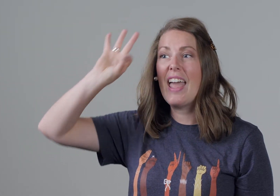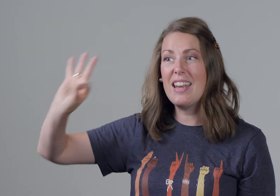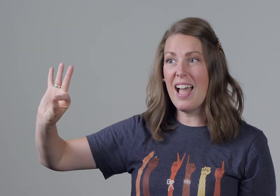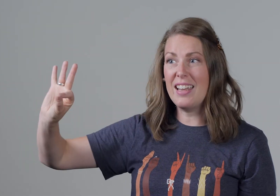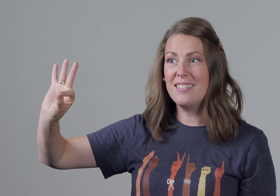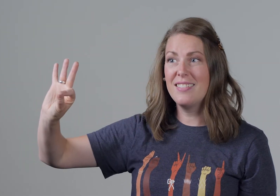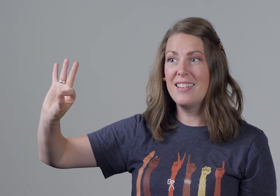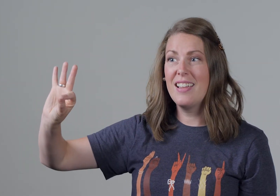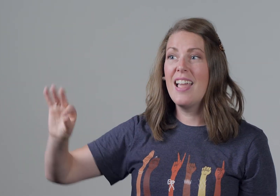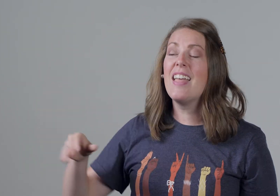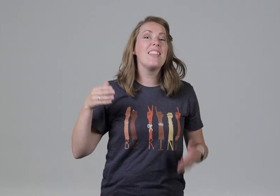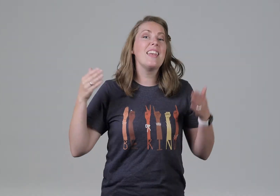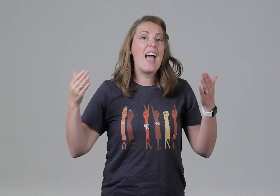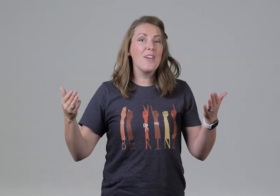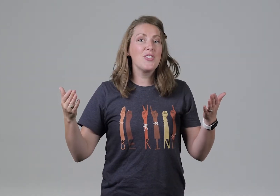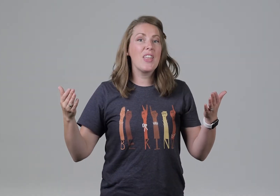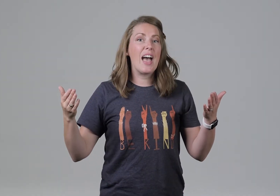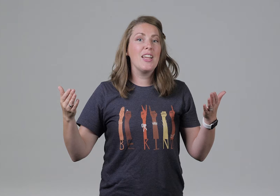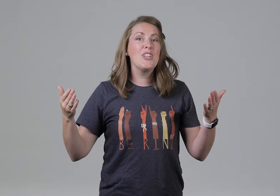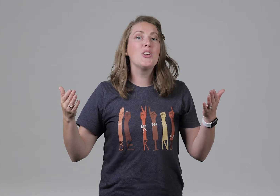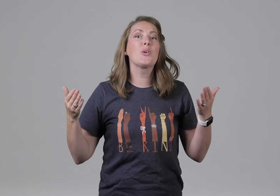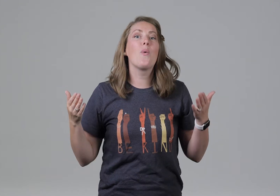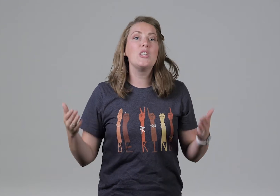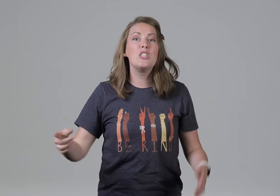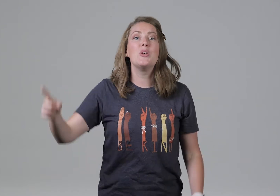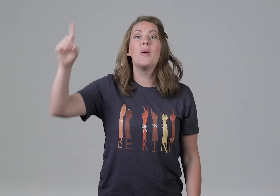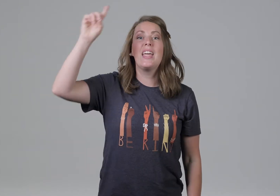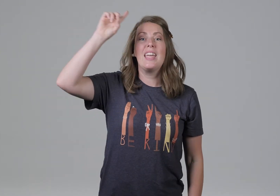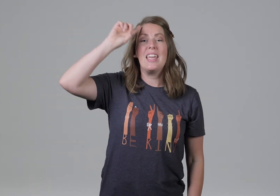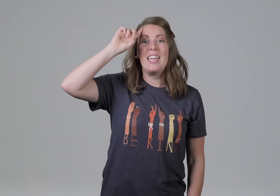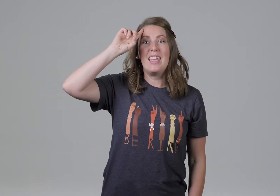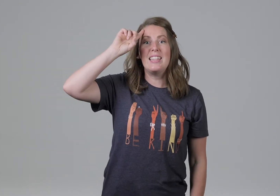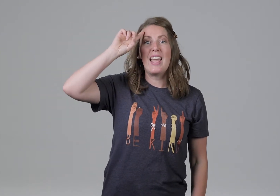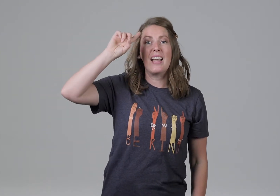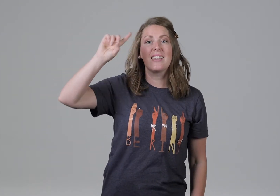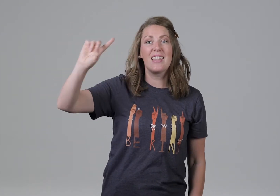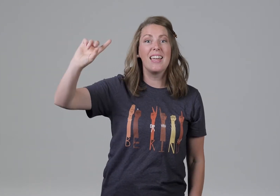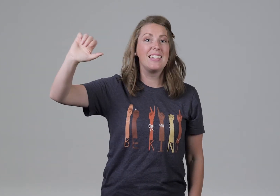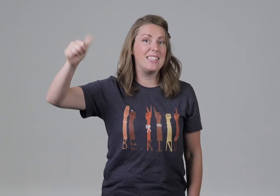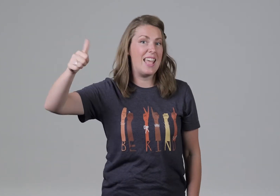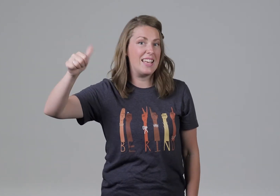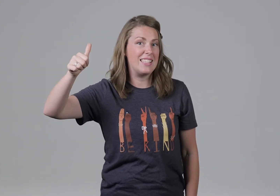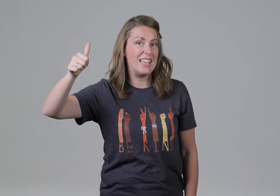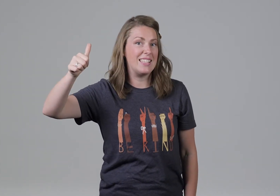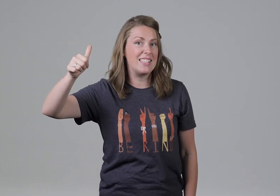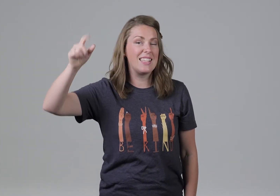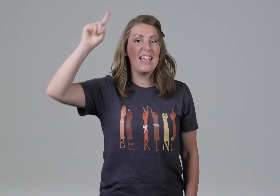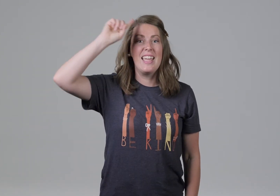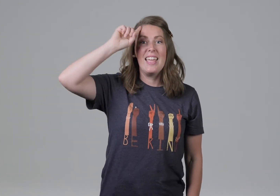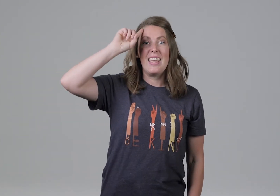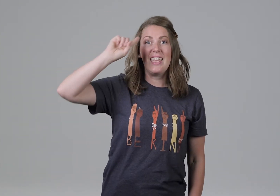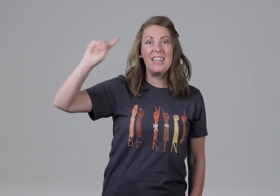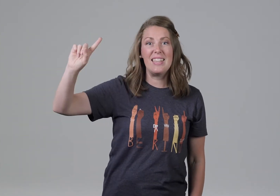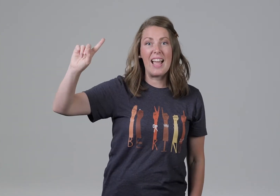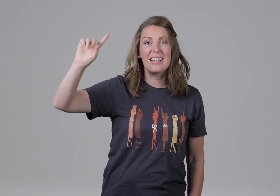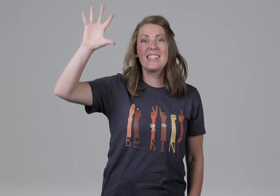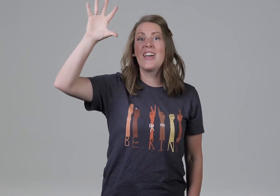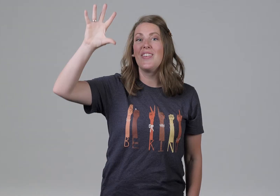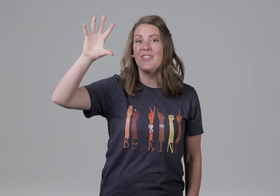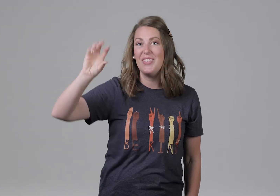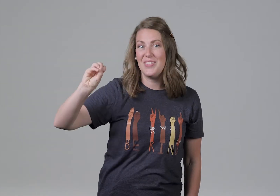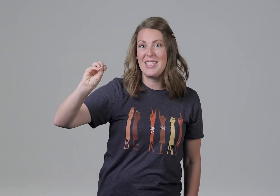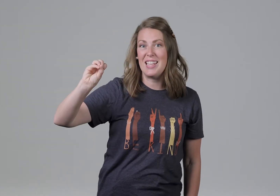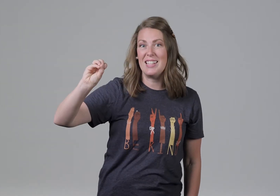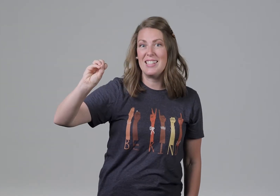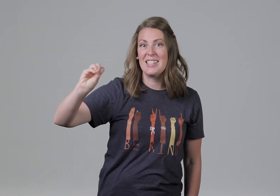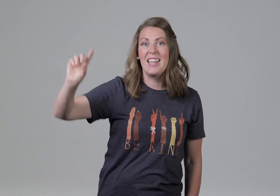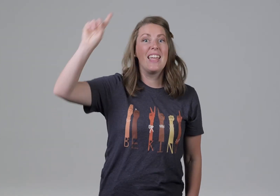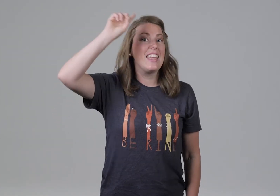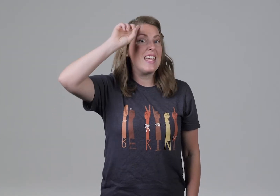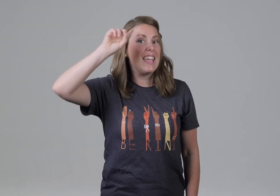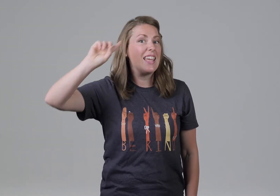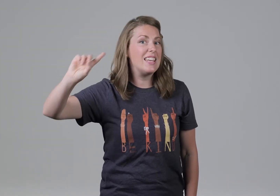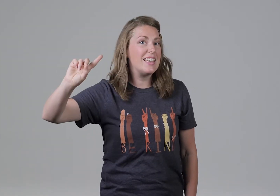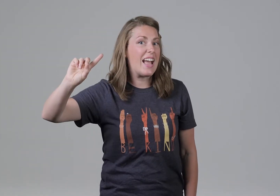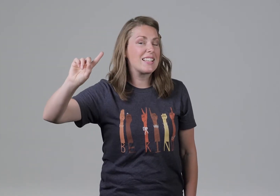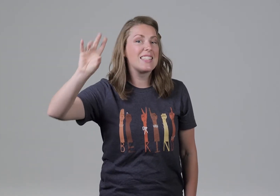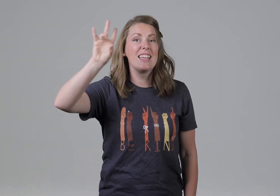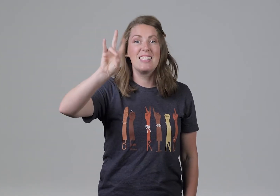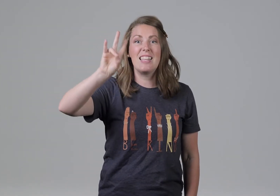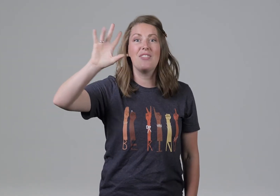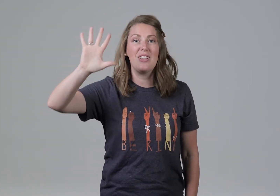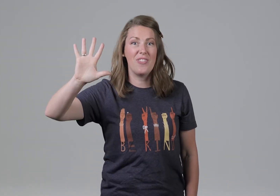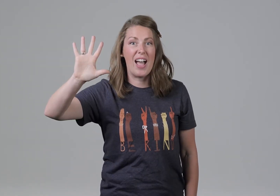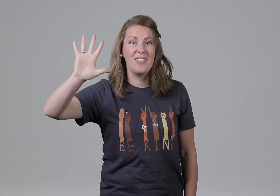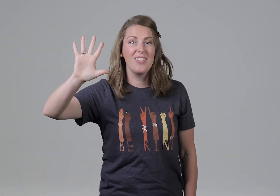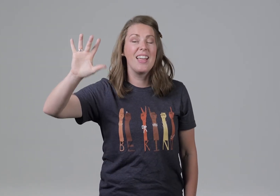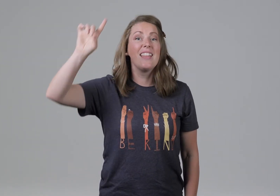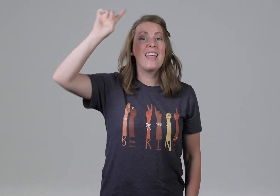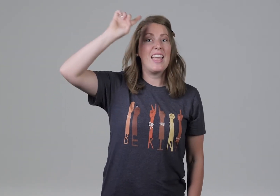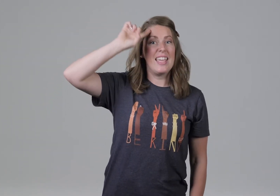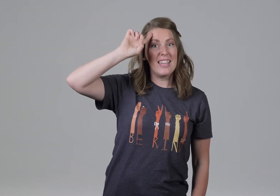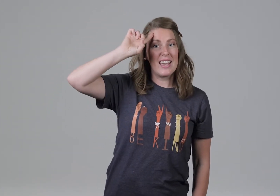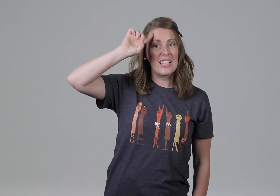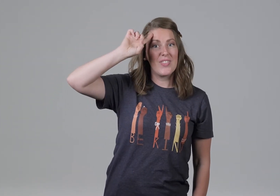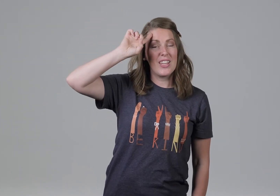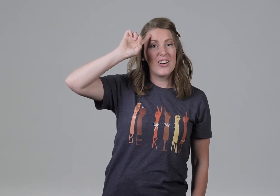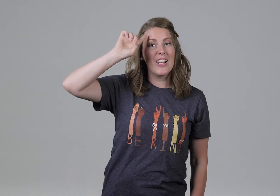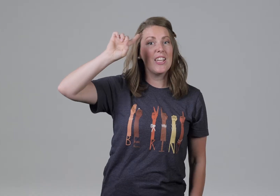and 9. Then after that you're going to do index 10 cents, index 50 cents, index 75, that index finger is